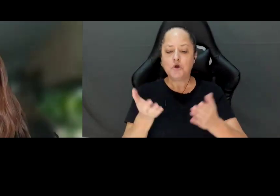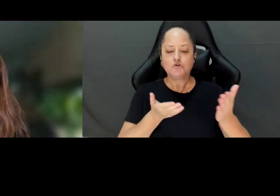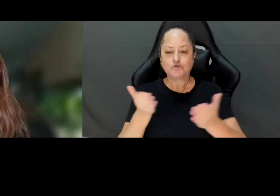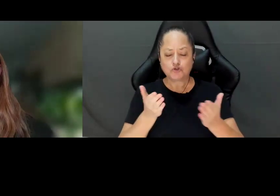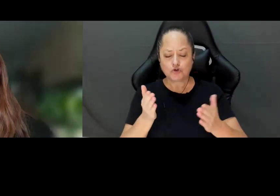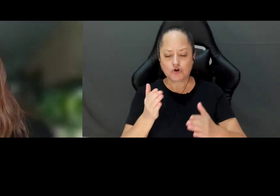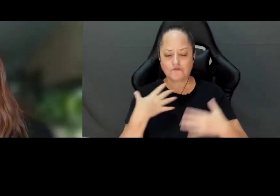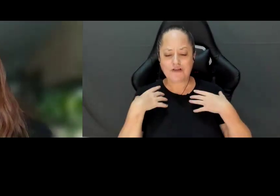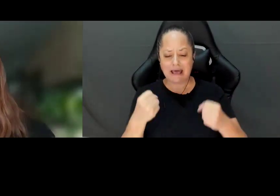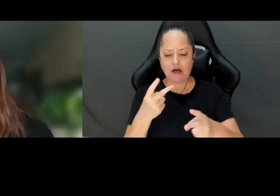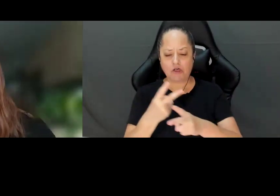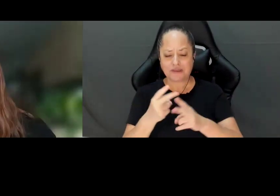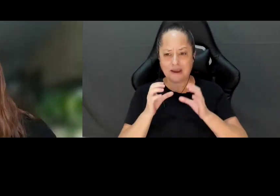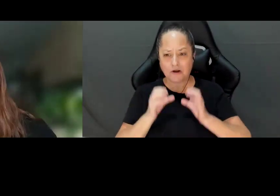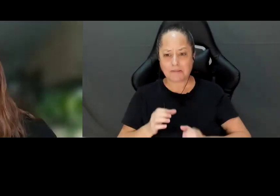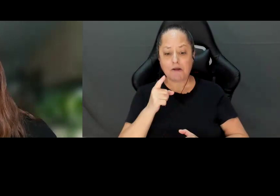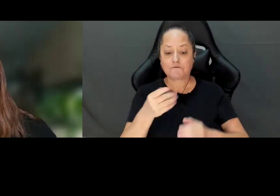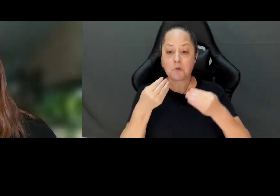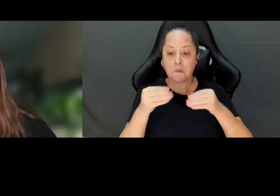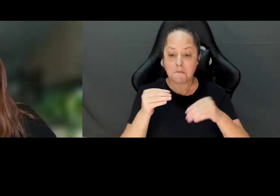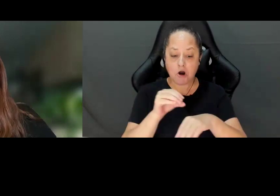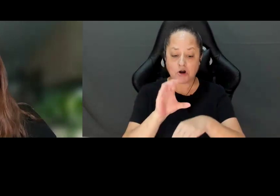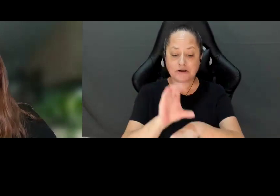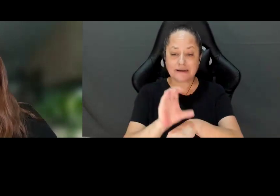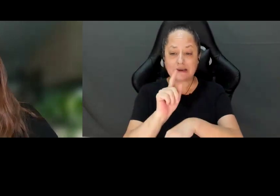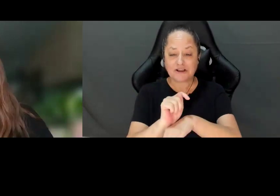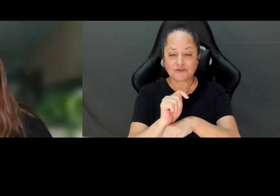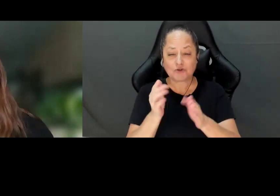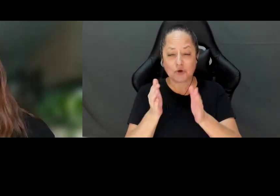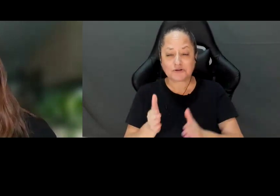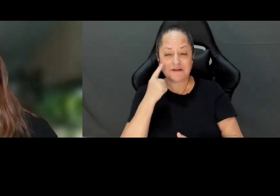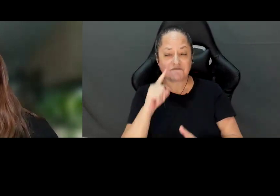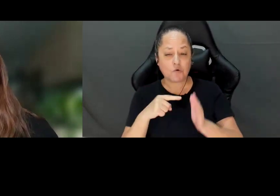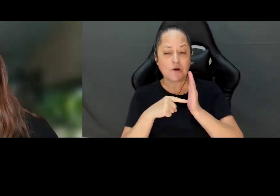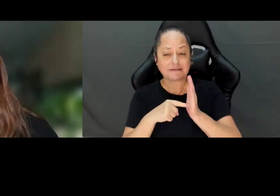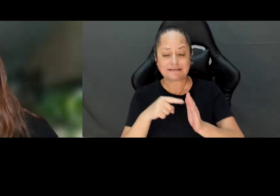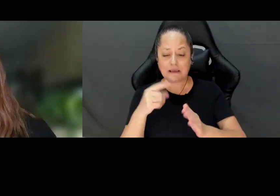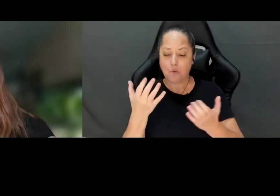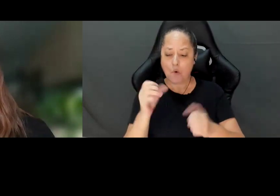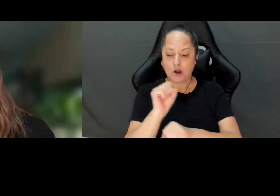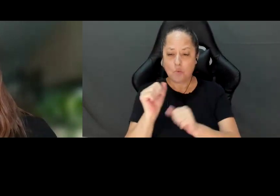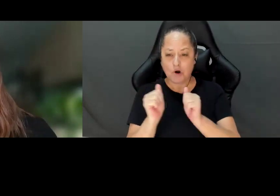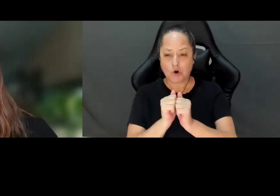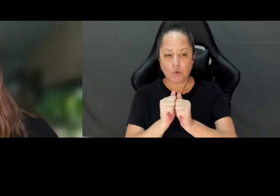If you are a marketing consultant, for example, who seeks to work more with Pfizer that's